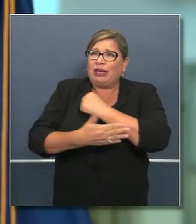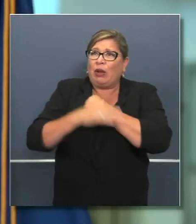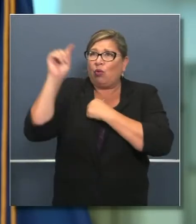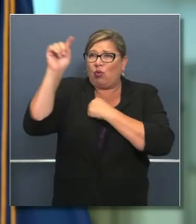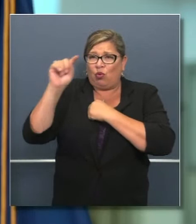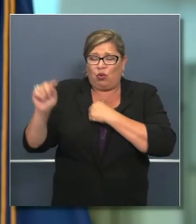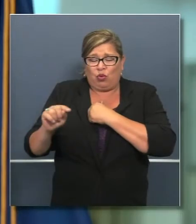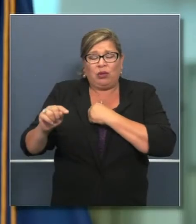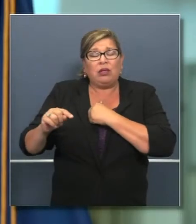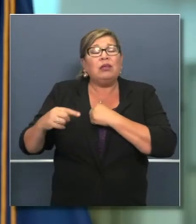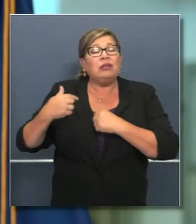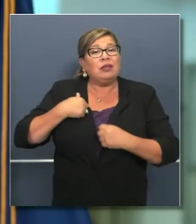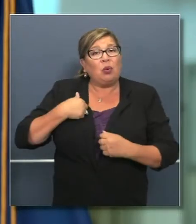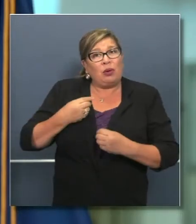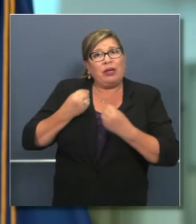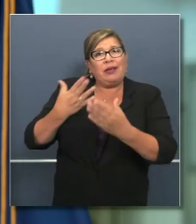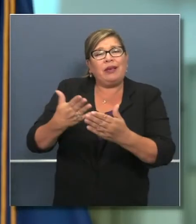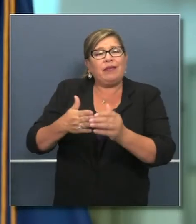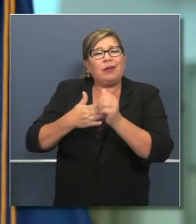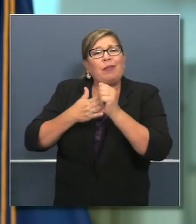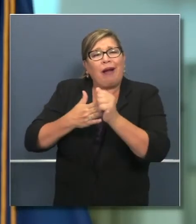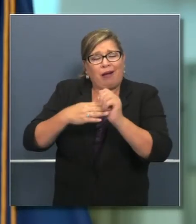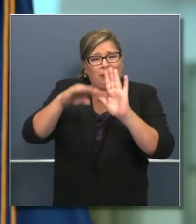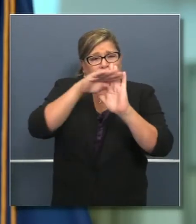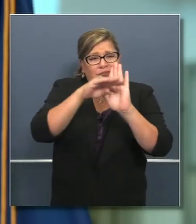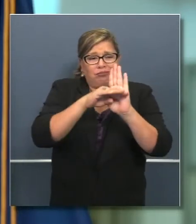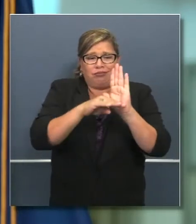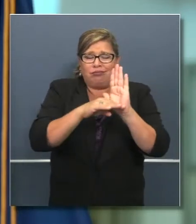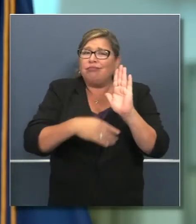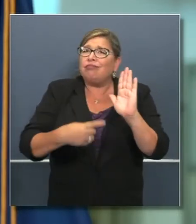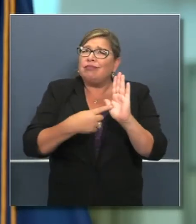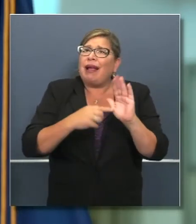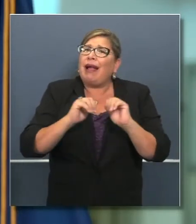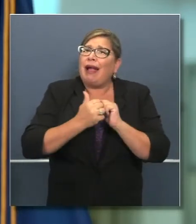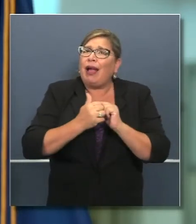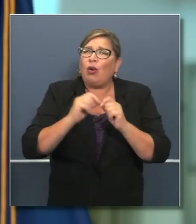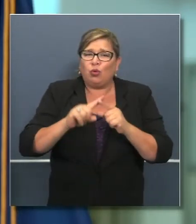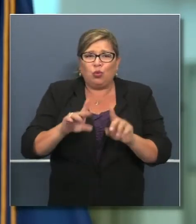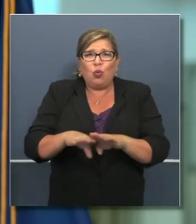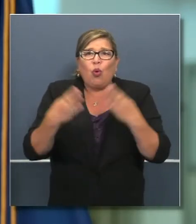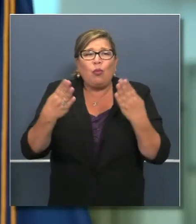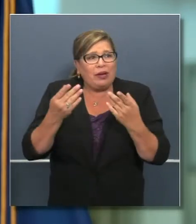with the determination at the local level in concert and in collaboration with county health